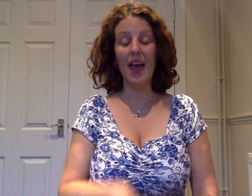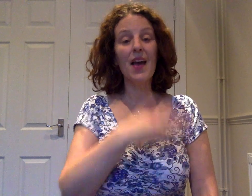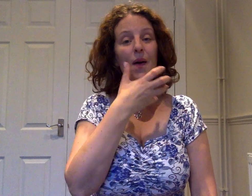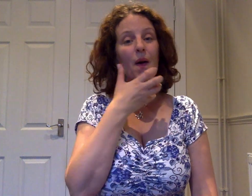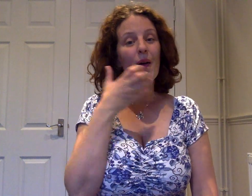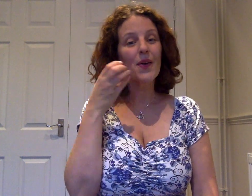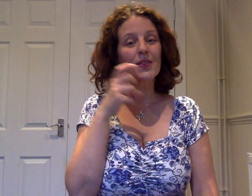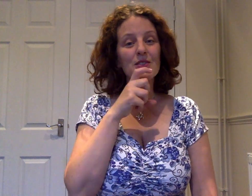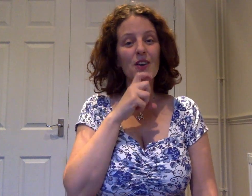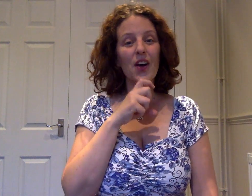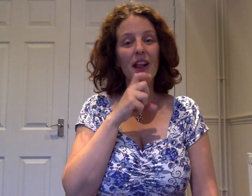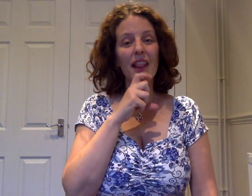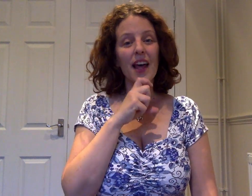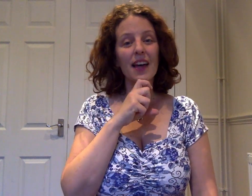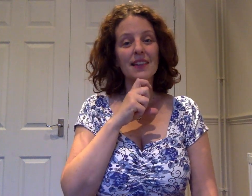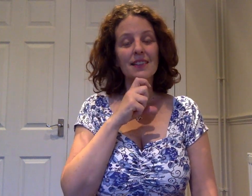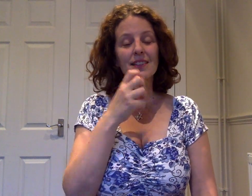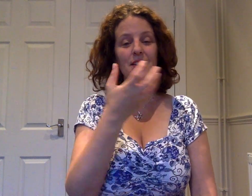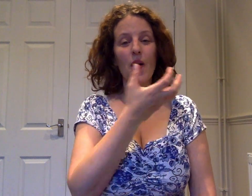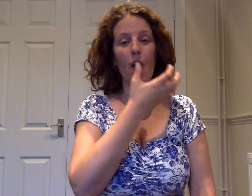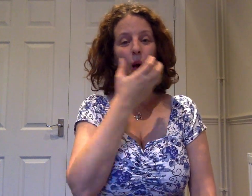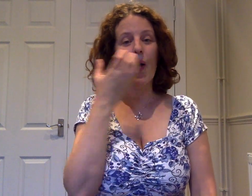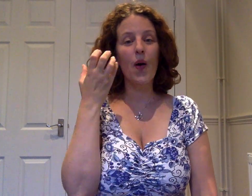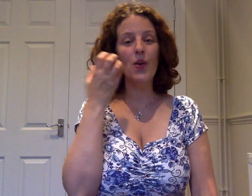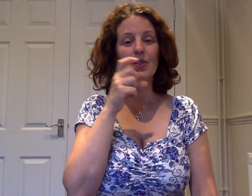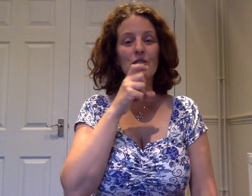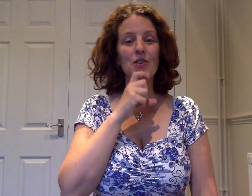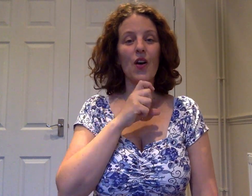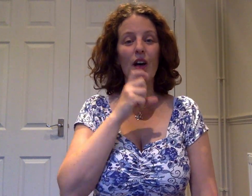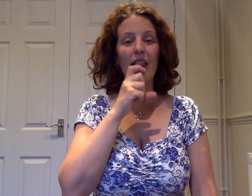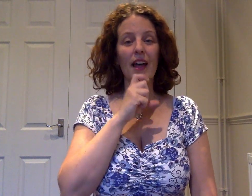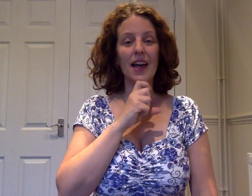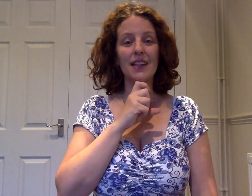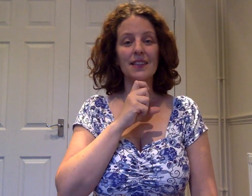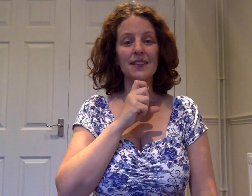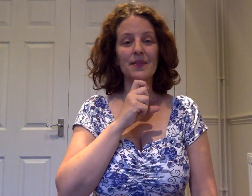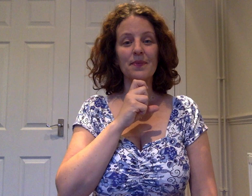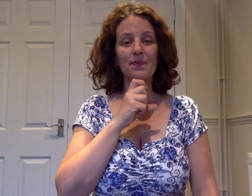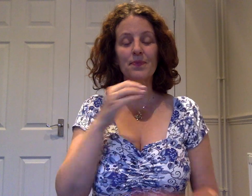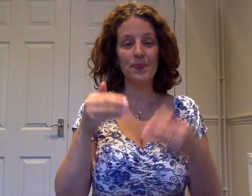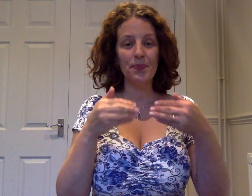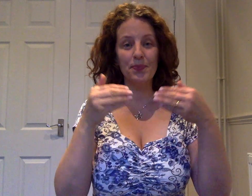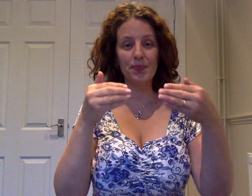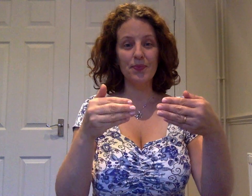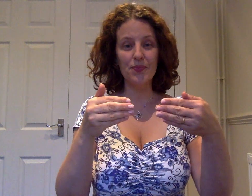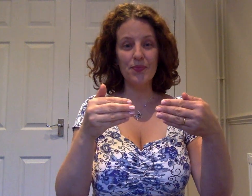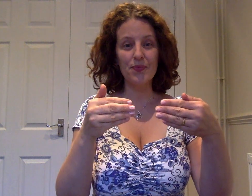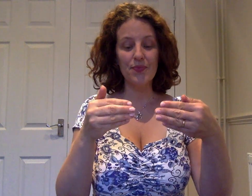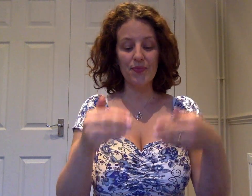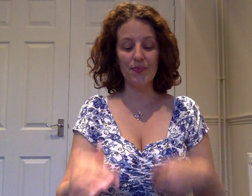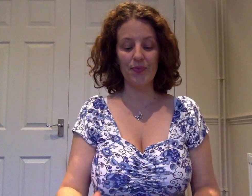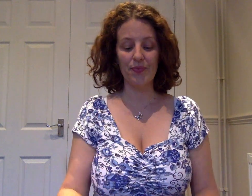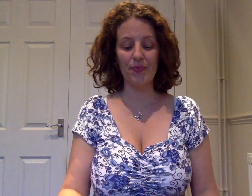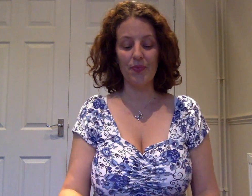Hot Chocolate Moving on